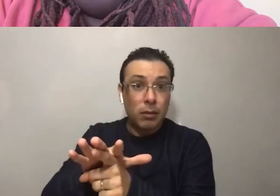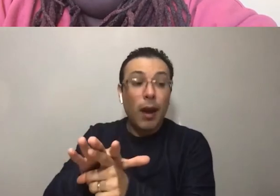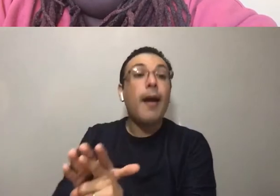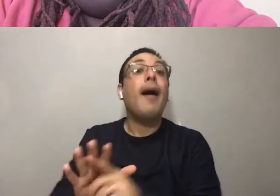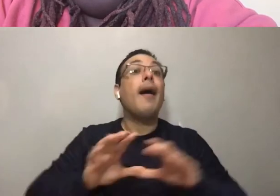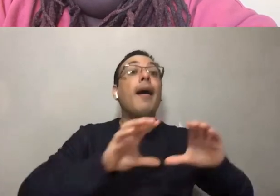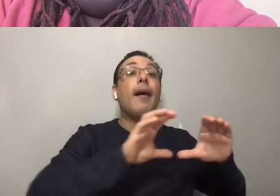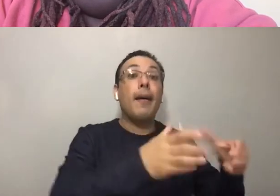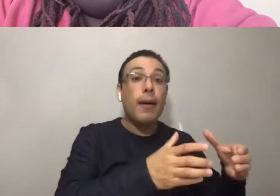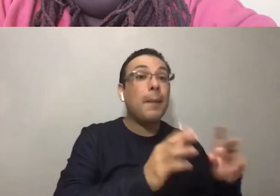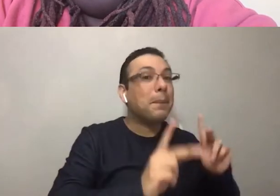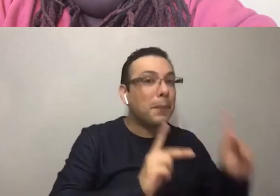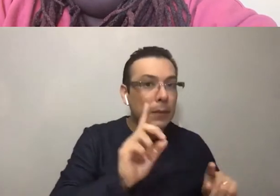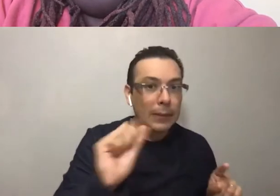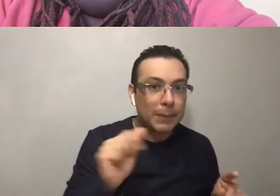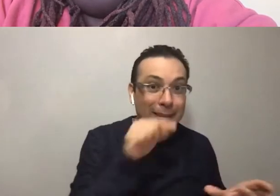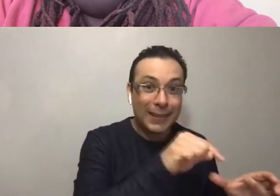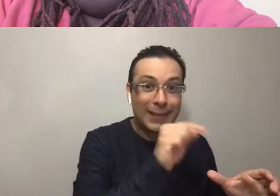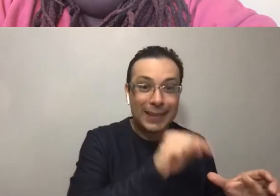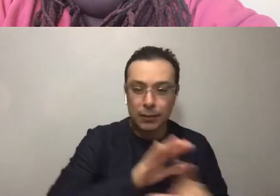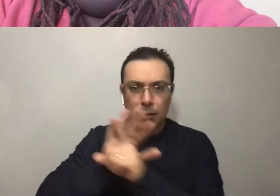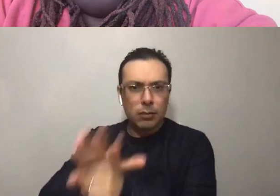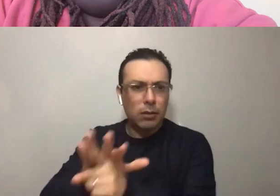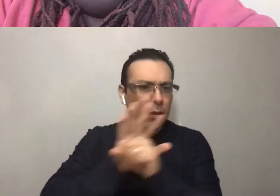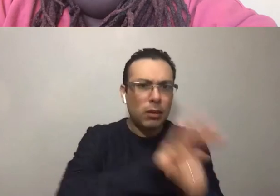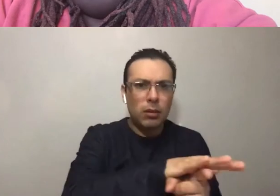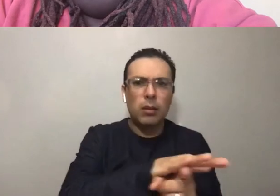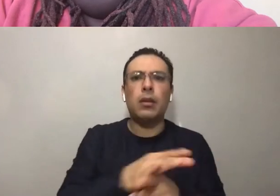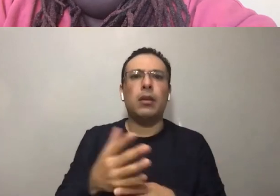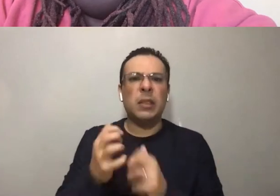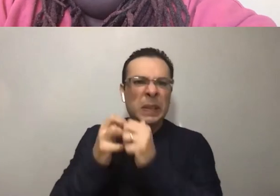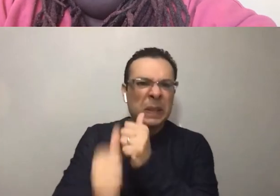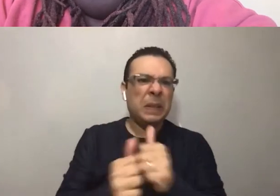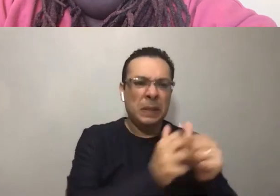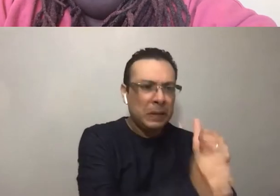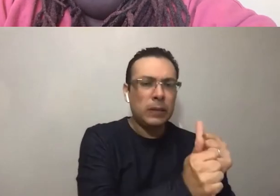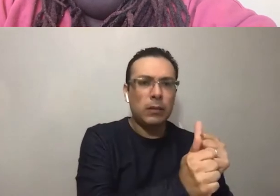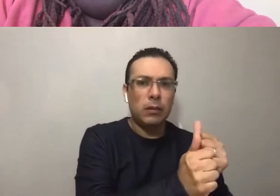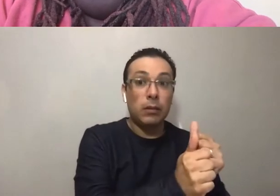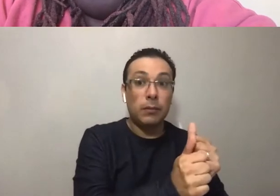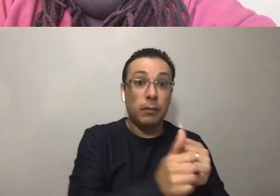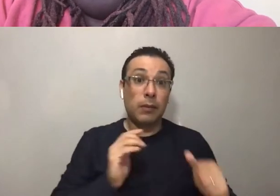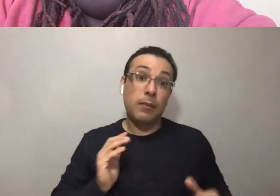And so, our community in a large part lives in fear of those things, as well.